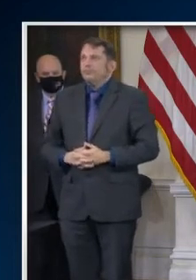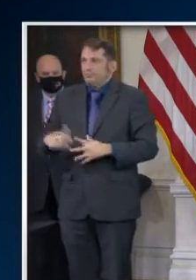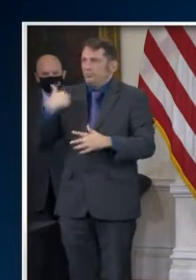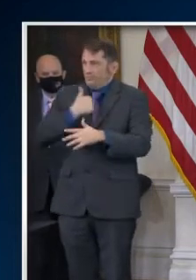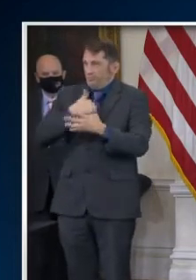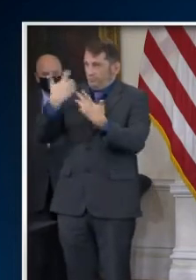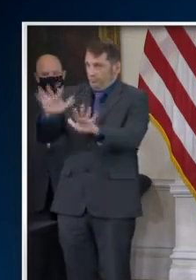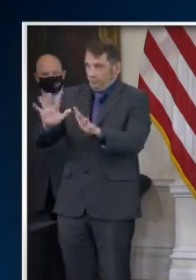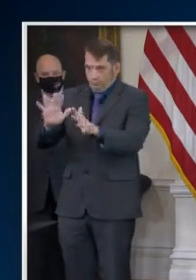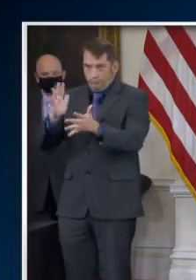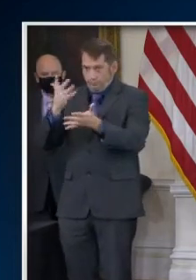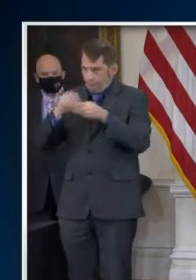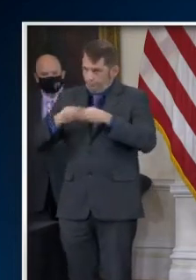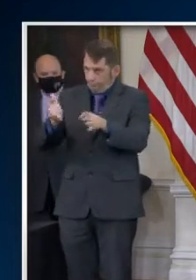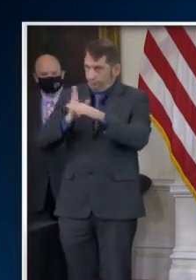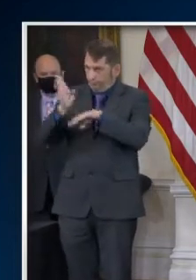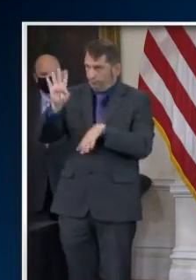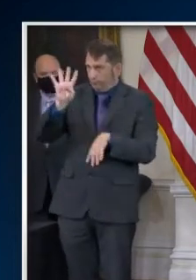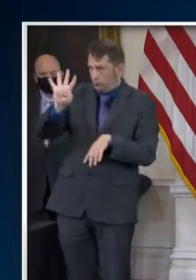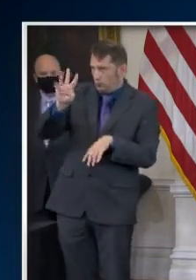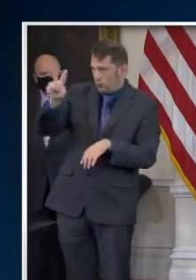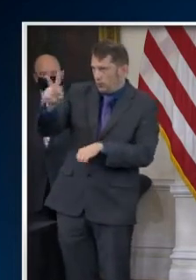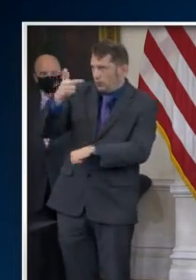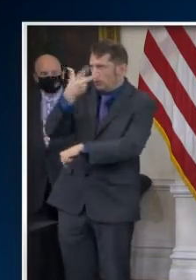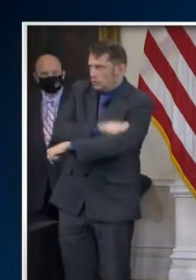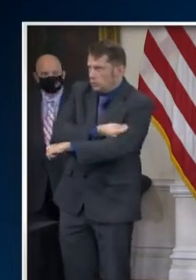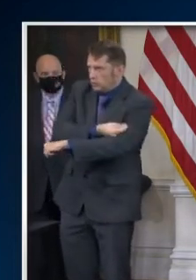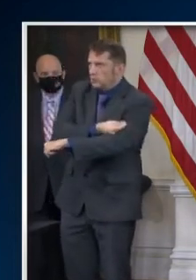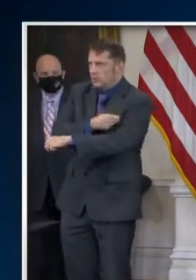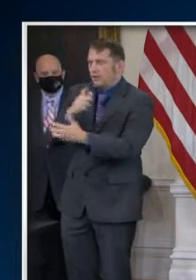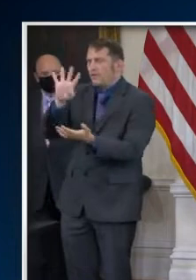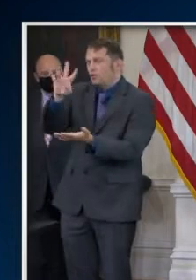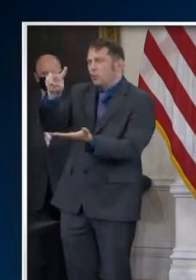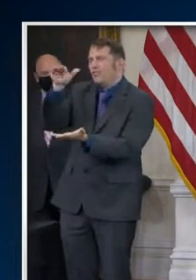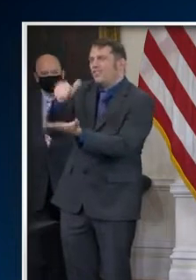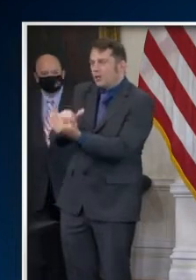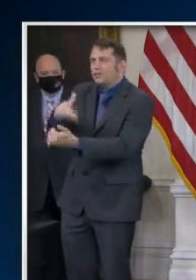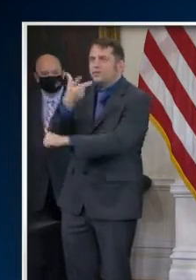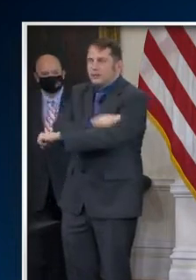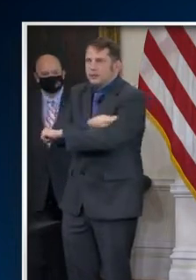TO DATE, WE HAVE HELPED MORE -- WITH MORE THAN 42,000 VACCINES.